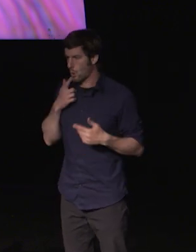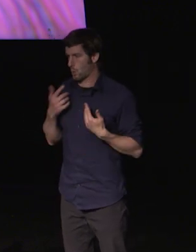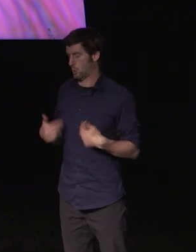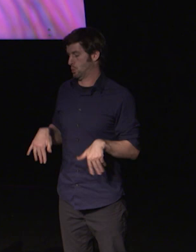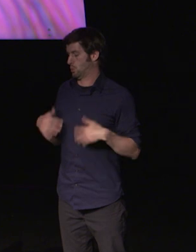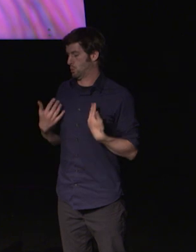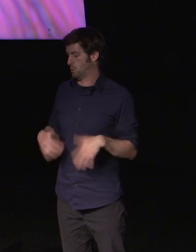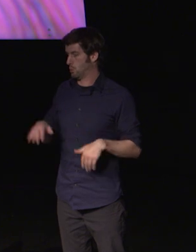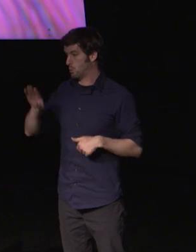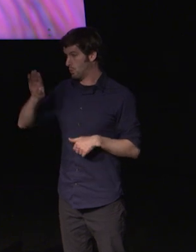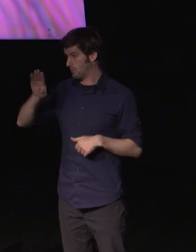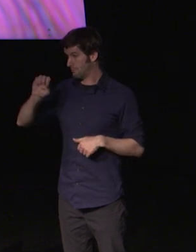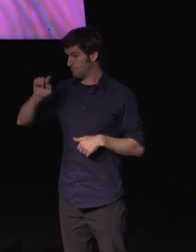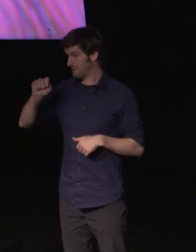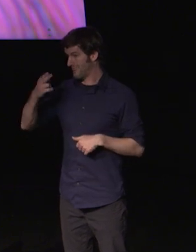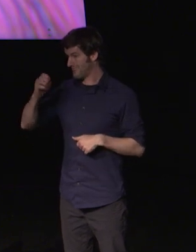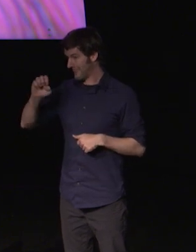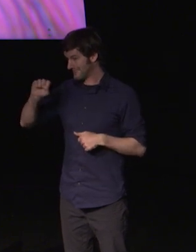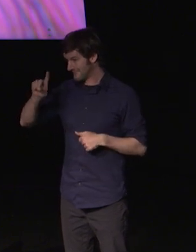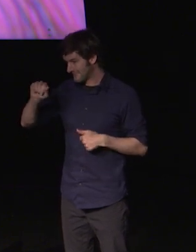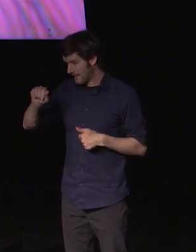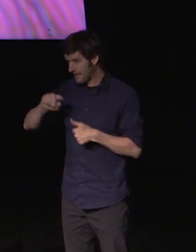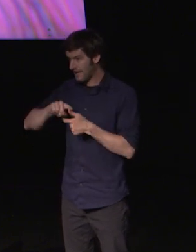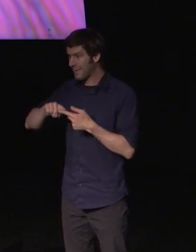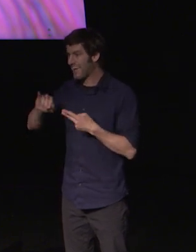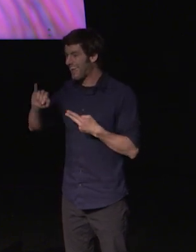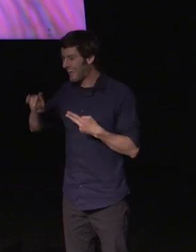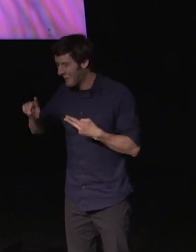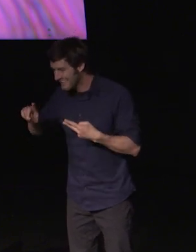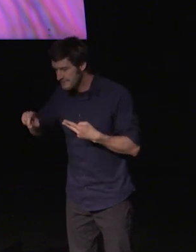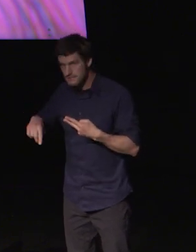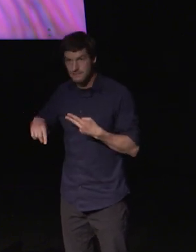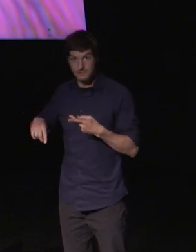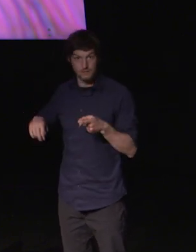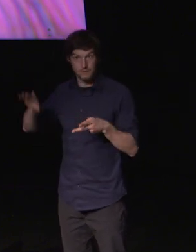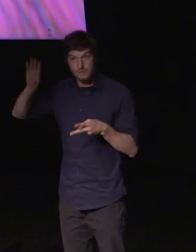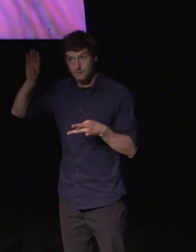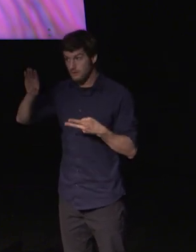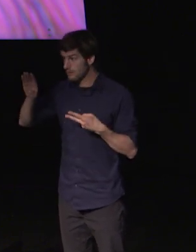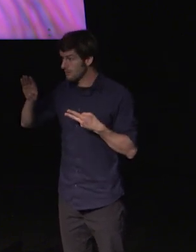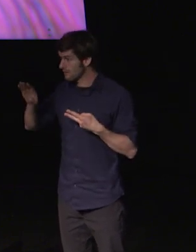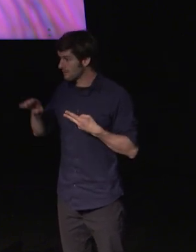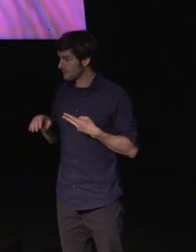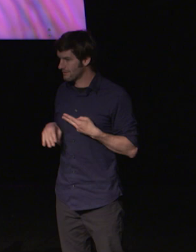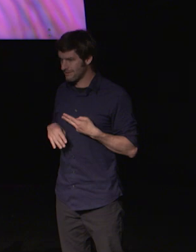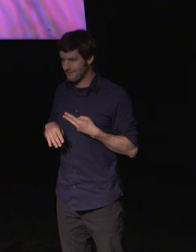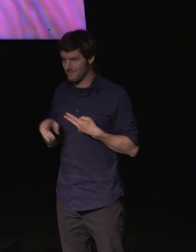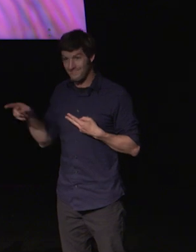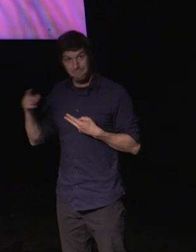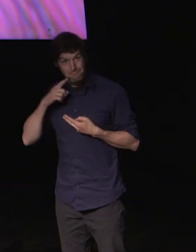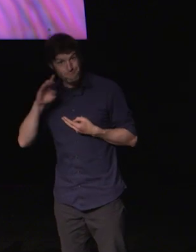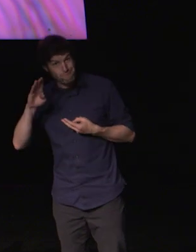Bethesda ID? Woo. Maybe? -I heard a woo. Bueller. -Bueller. Bueller. -I heard a woo.